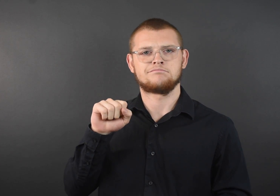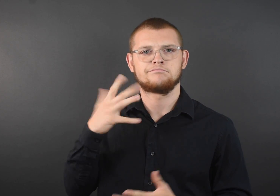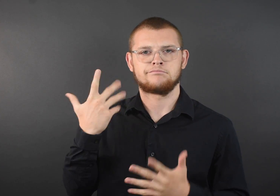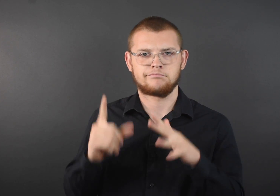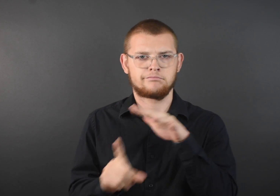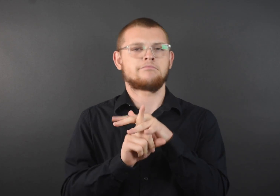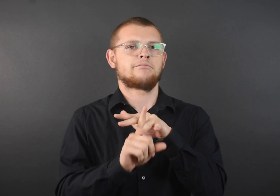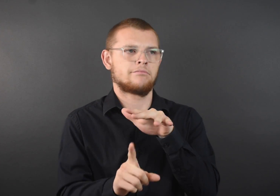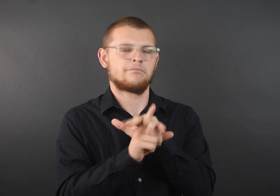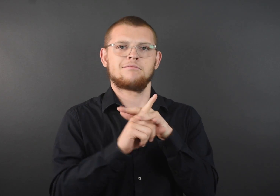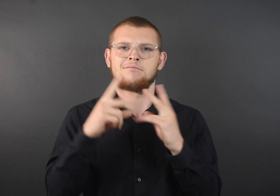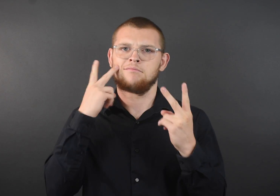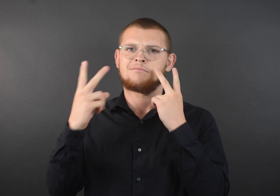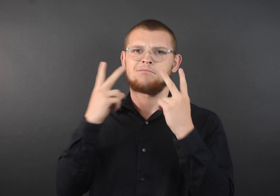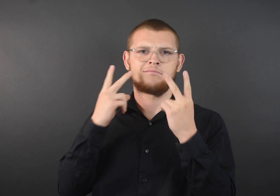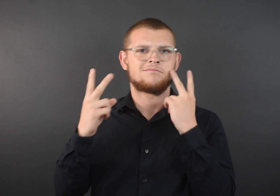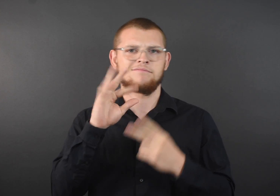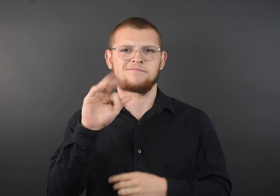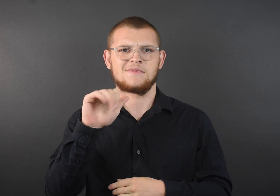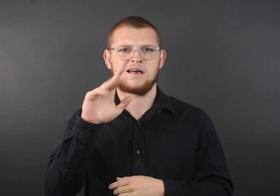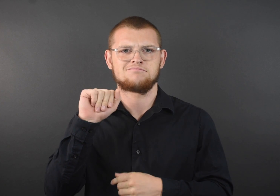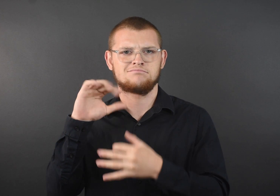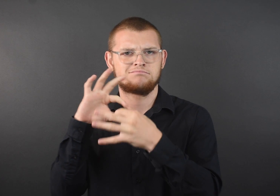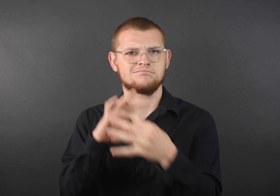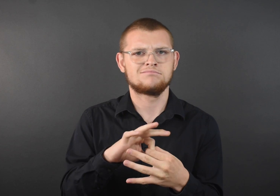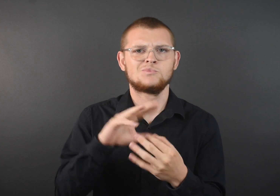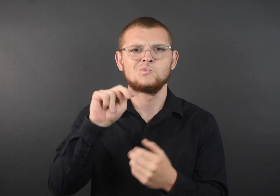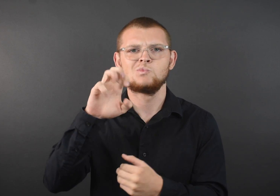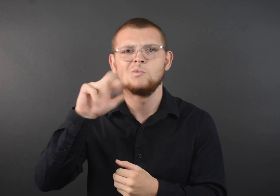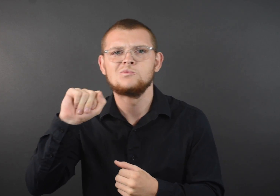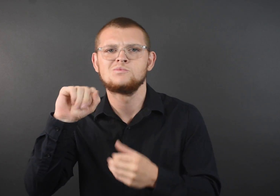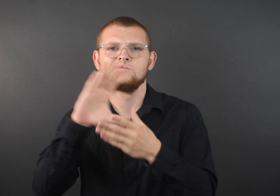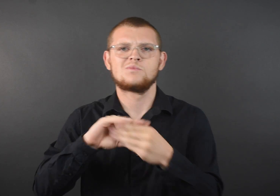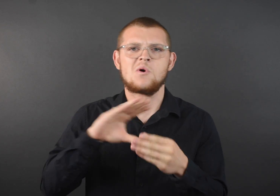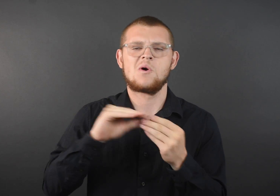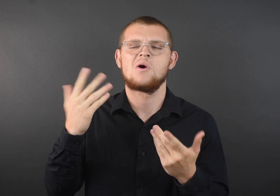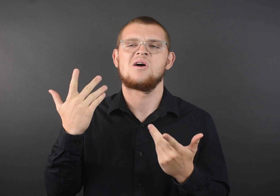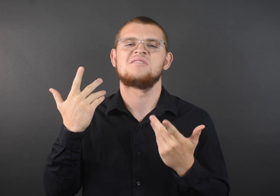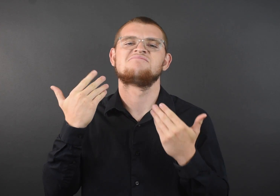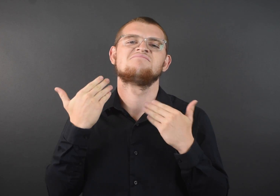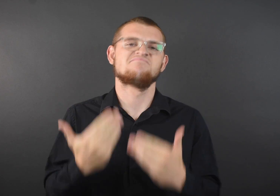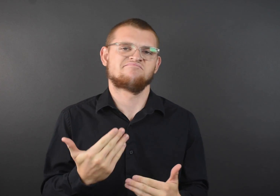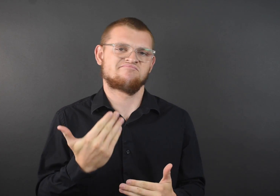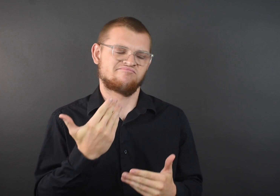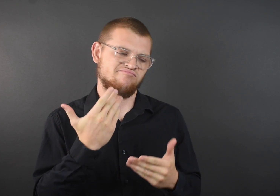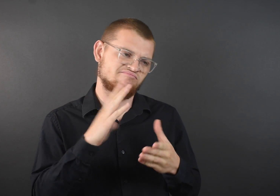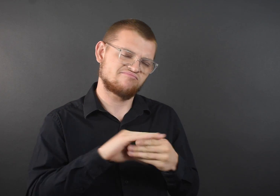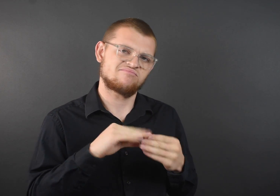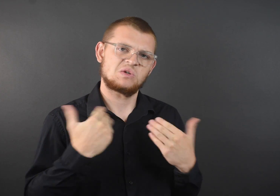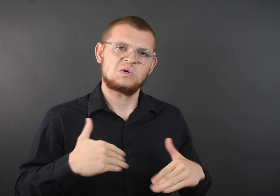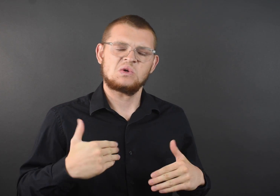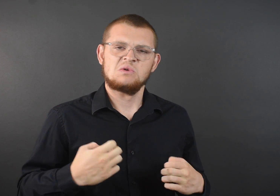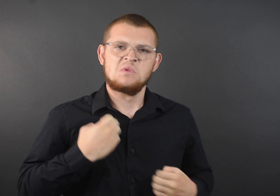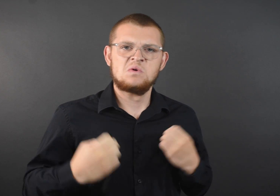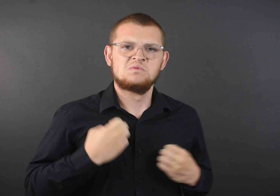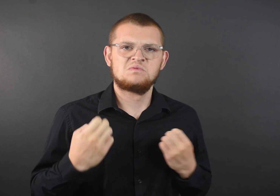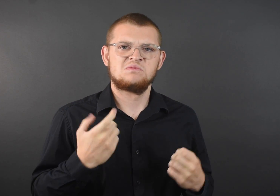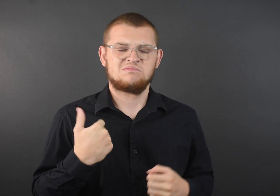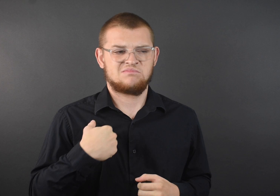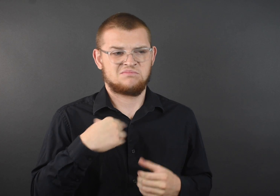For months, Rosas countered with facts gleaned from news stories. Finally, she delivered an emotional plea.